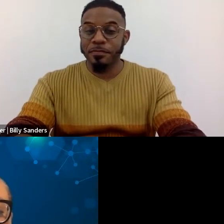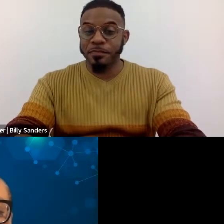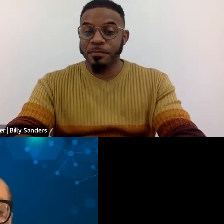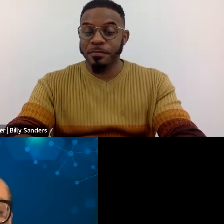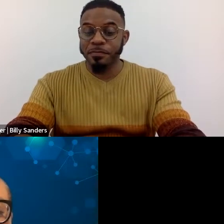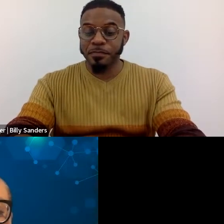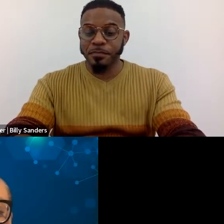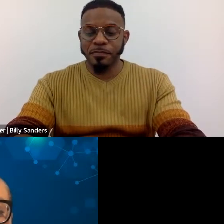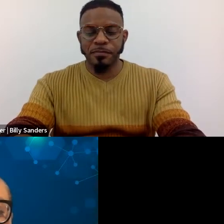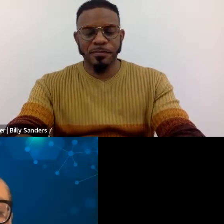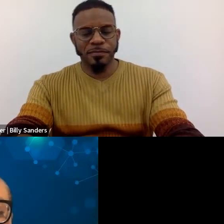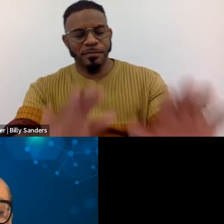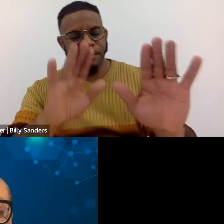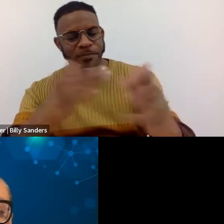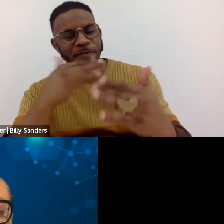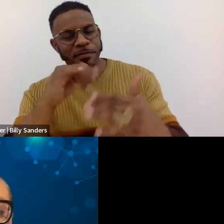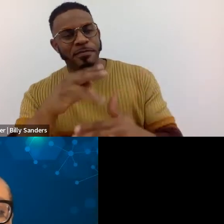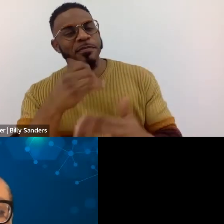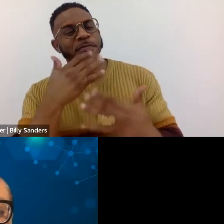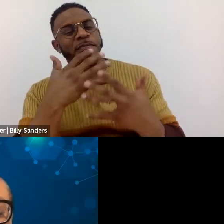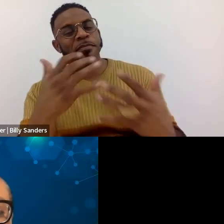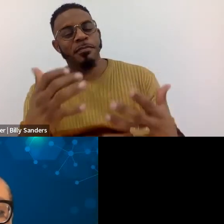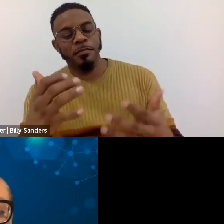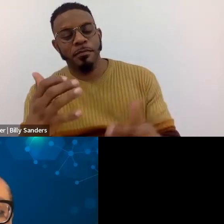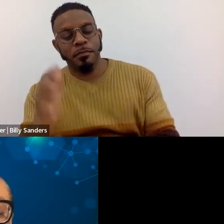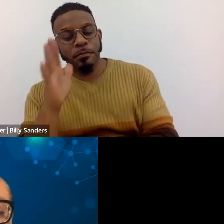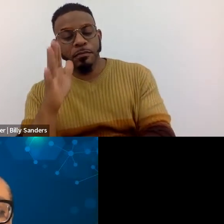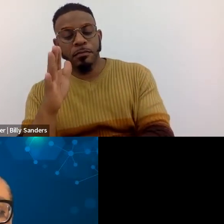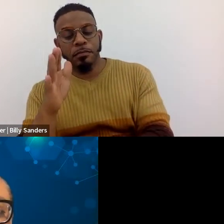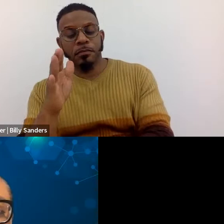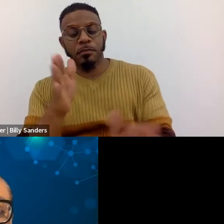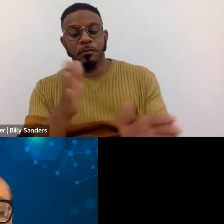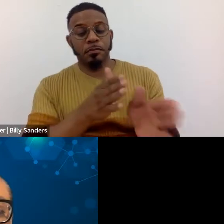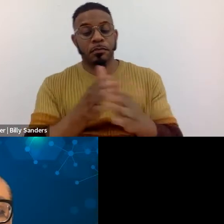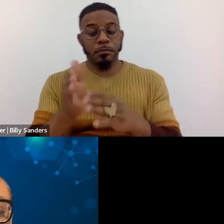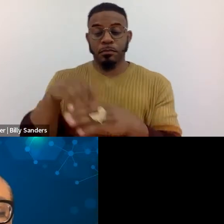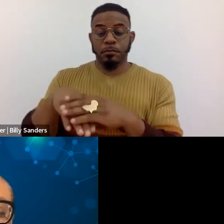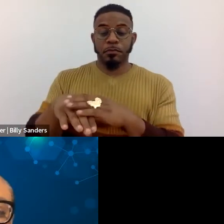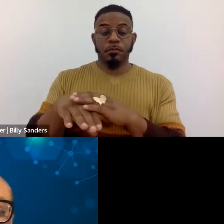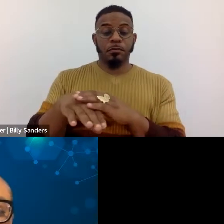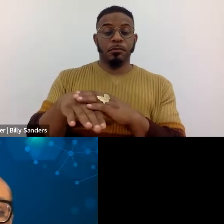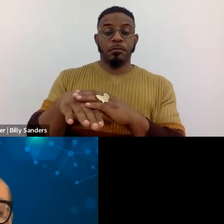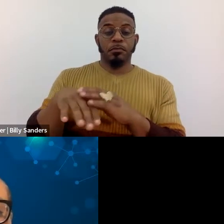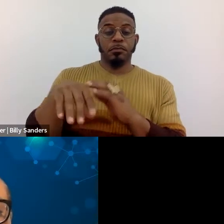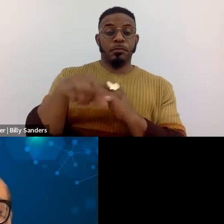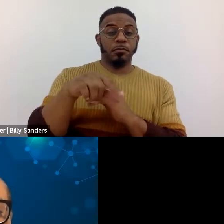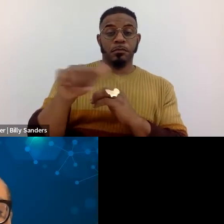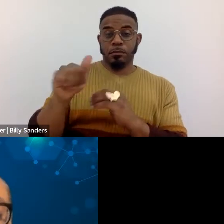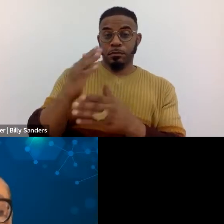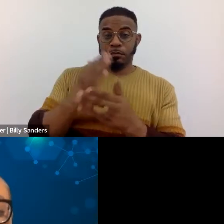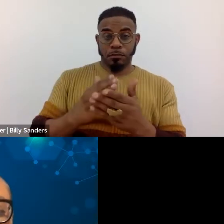Fantastic. Stephanie, thank you so much. We are going to shift into our Q and A portion.